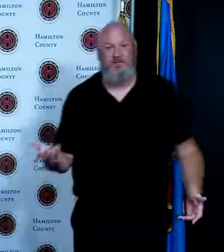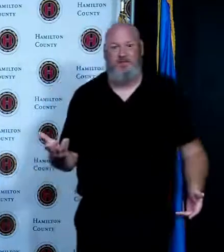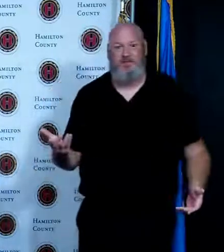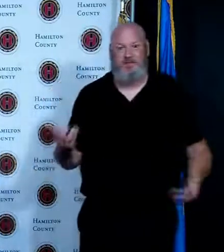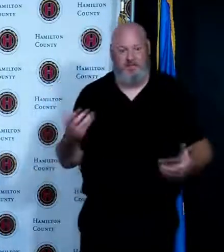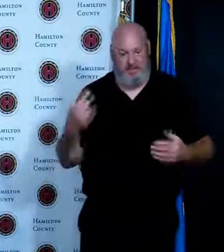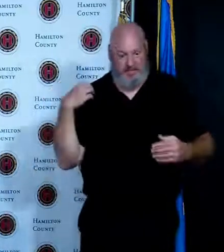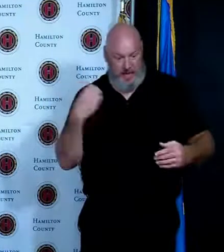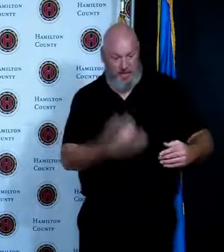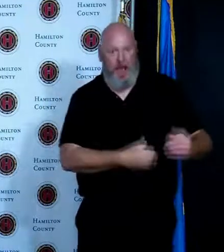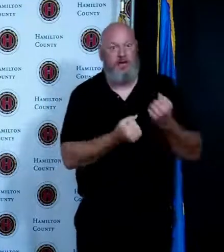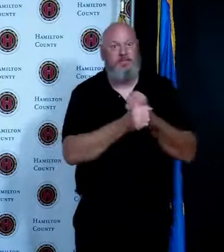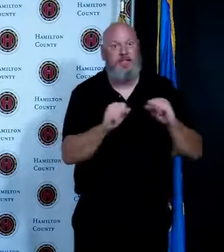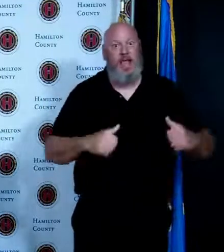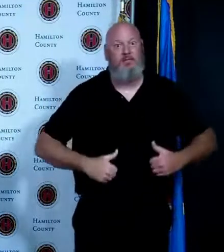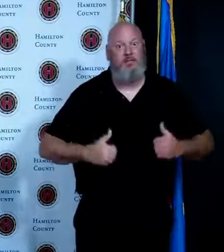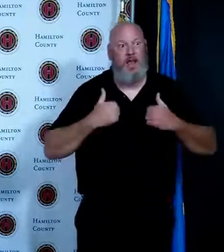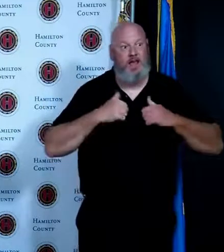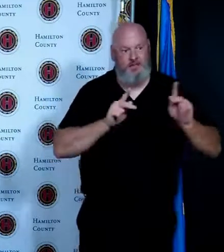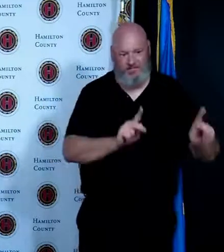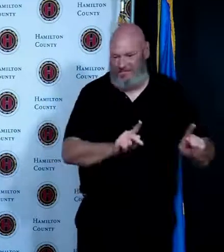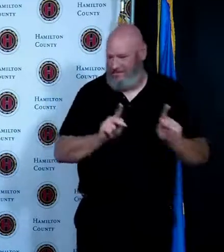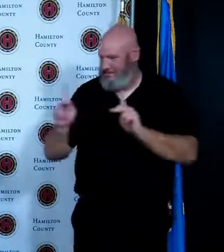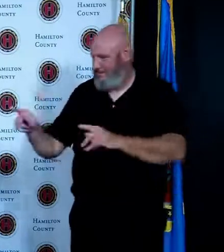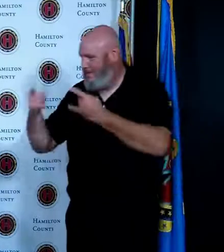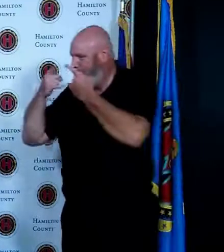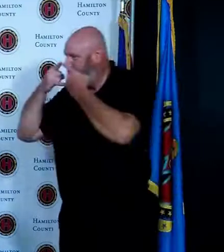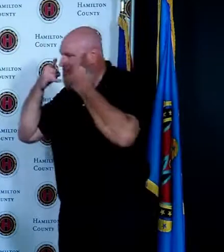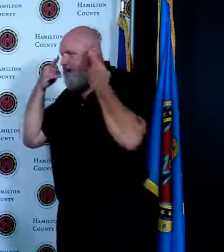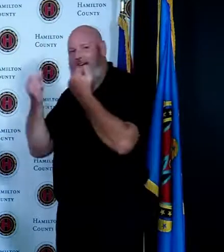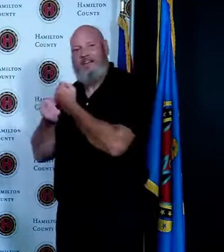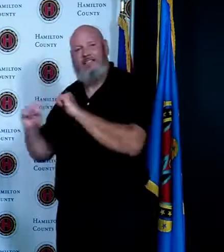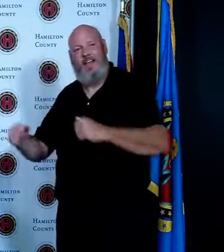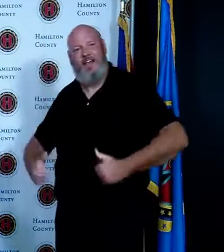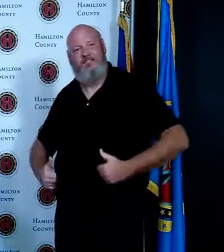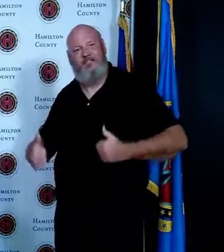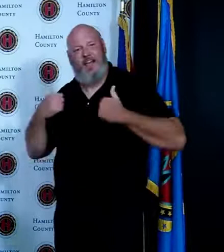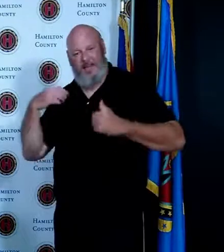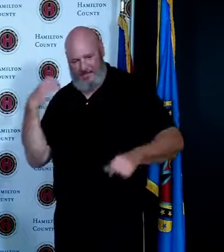elsewhere that won't wear a mask and they will refuse to and it's about